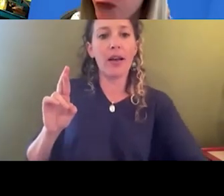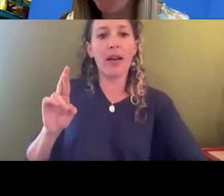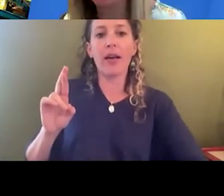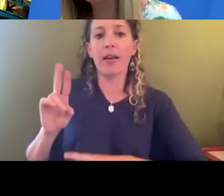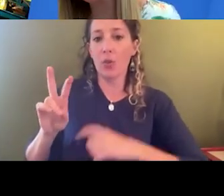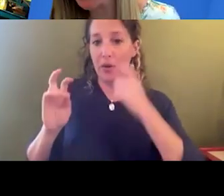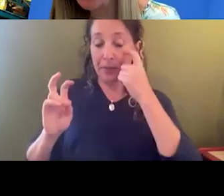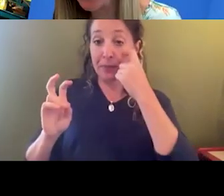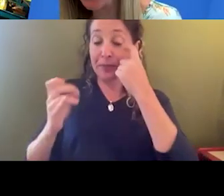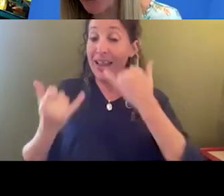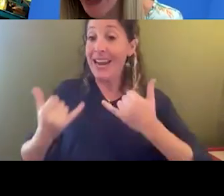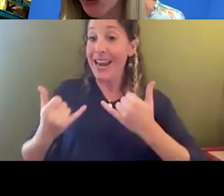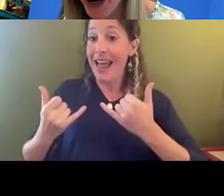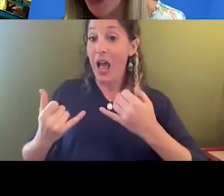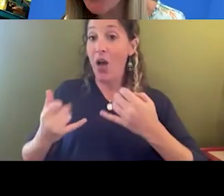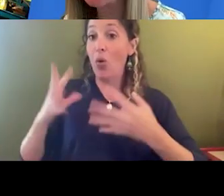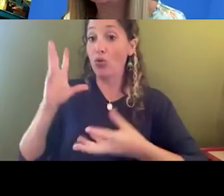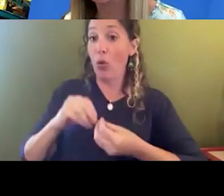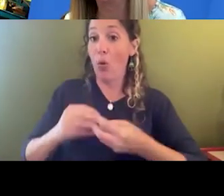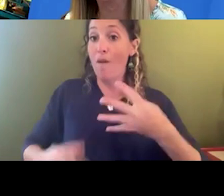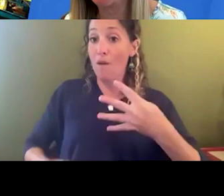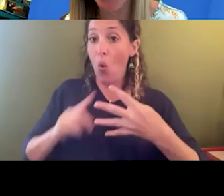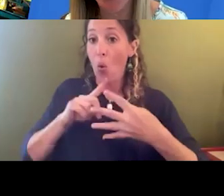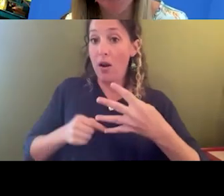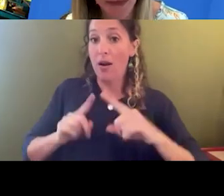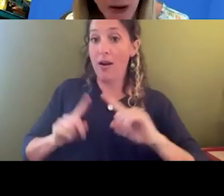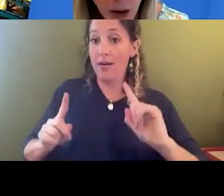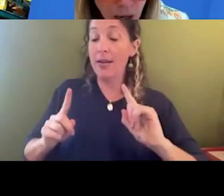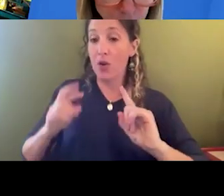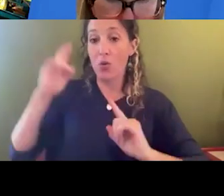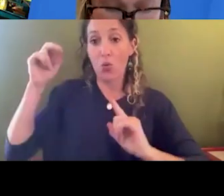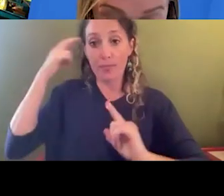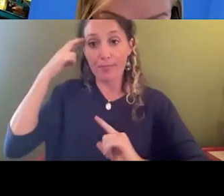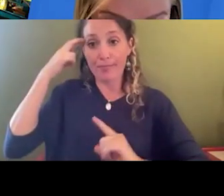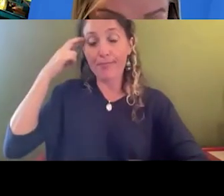four different rationales for termination.